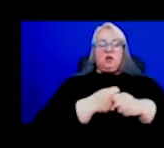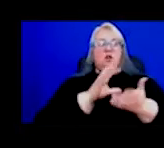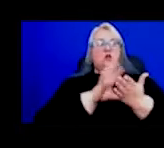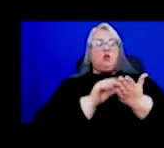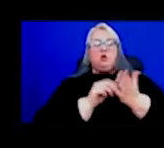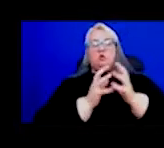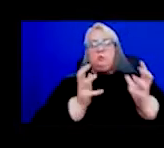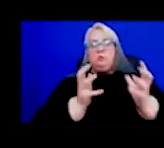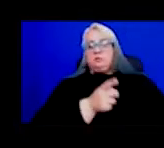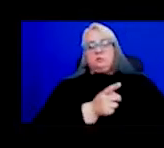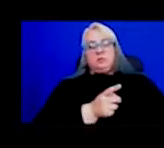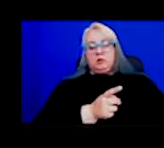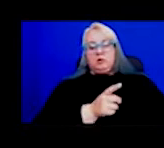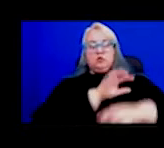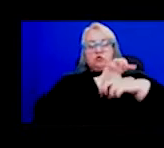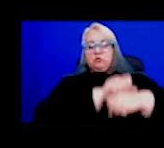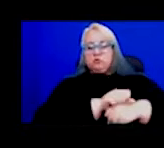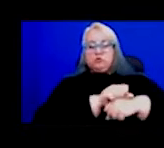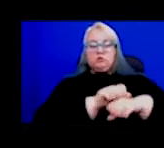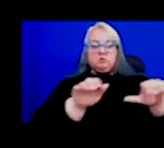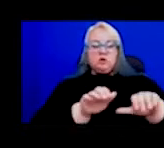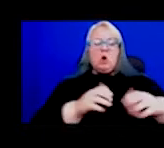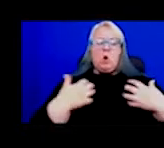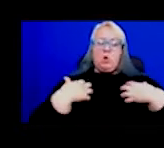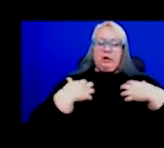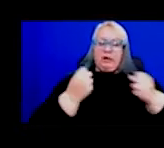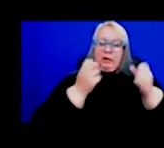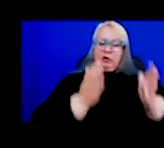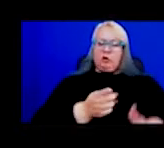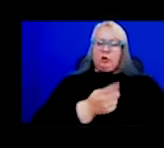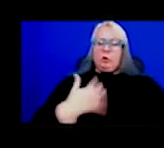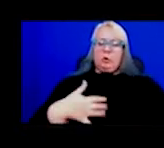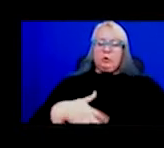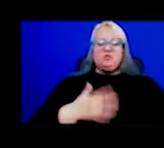he was just a tremendous traditional healer. We unfortunately lost him several years ago